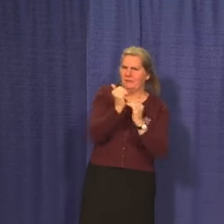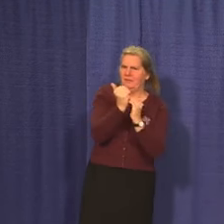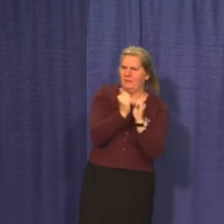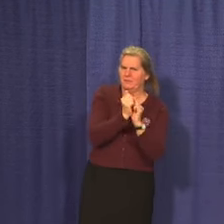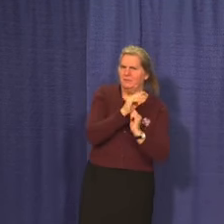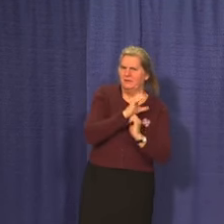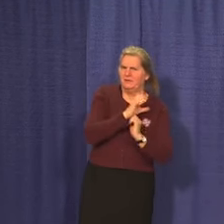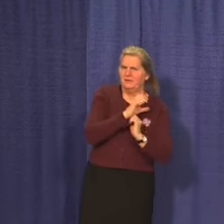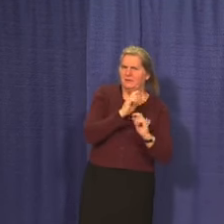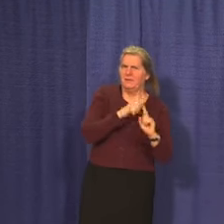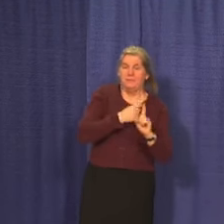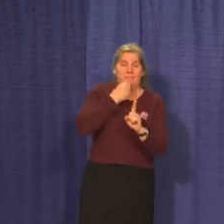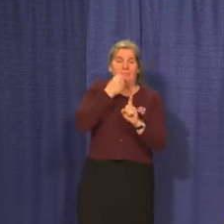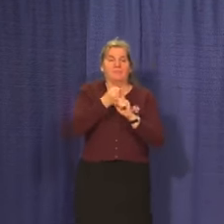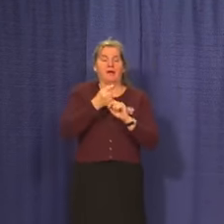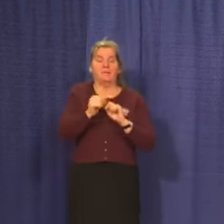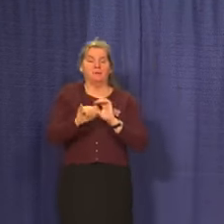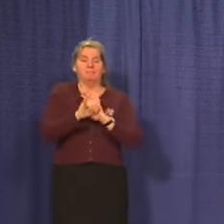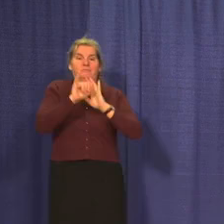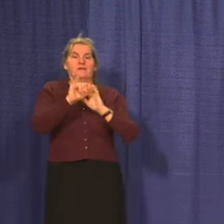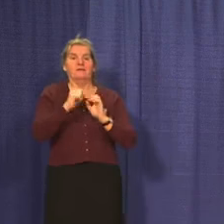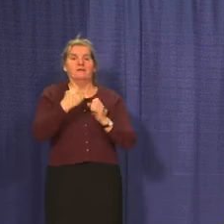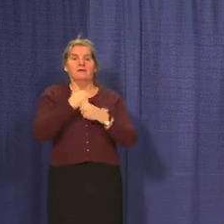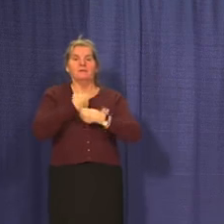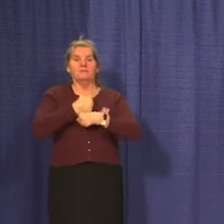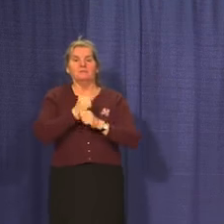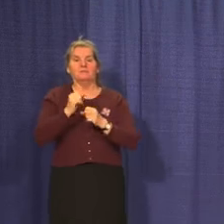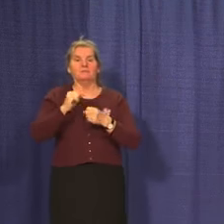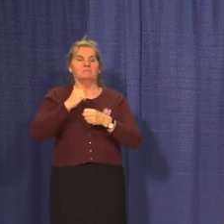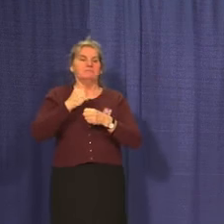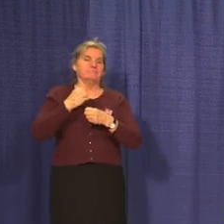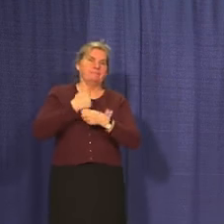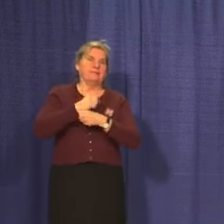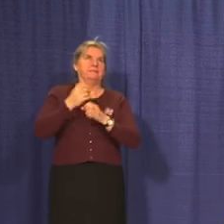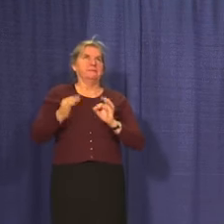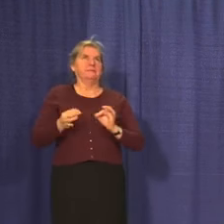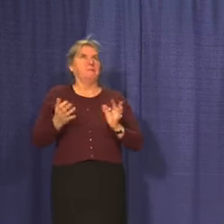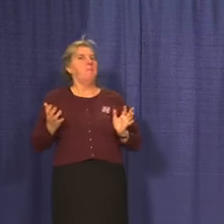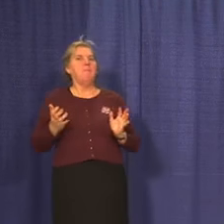MAY BE COINCIDENTAL BUT MAY HELP